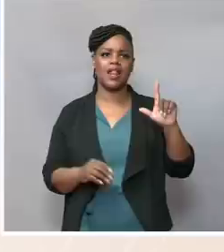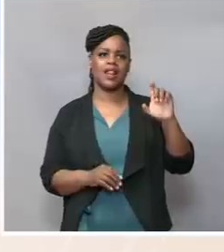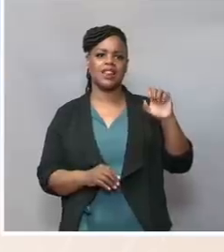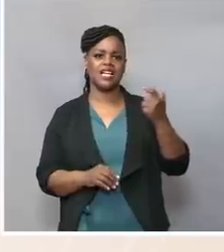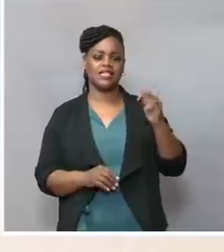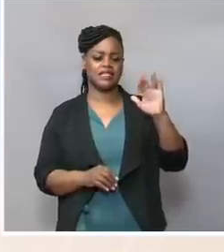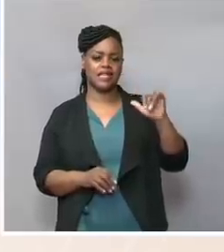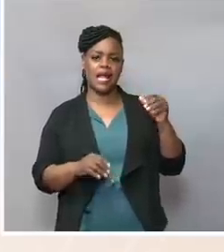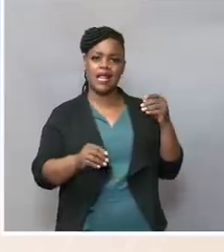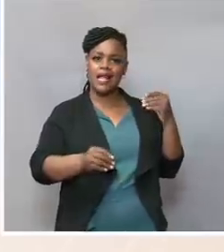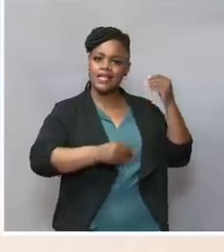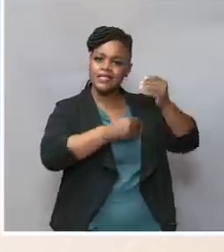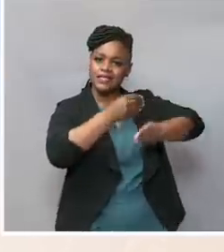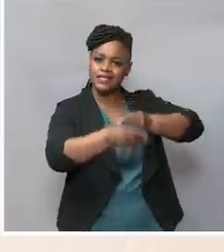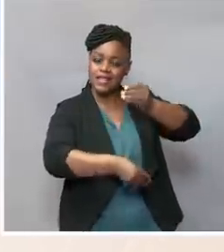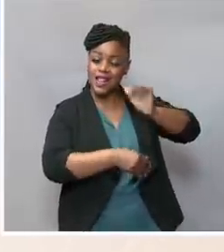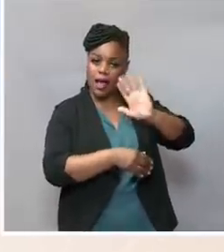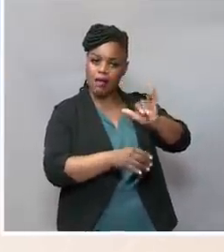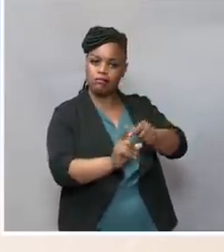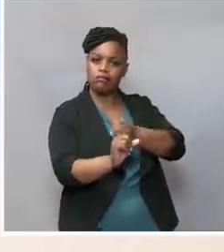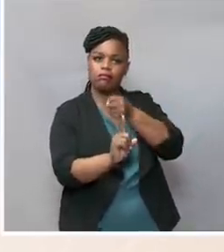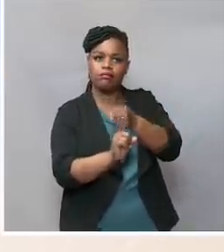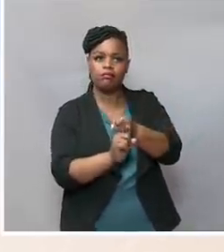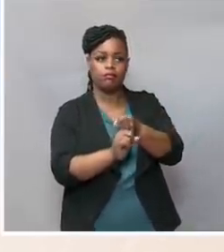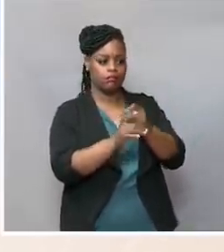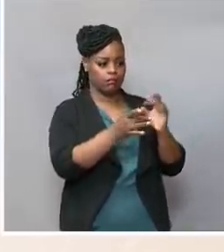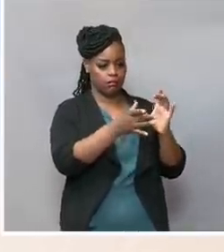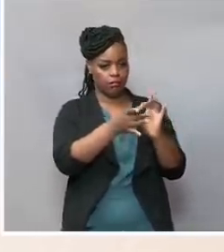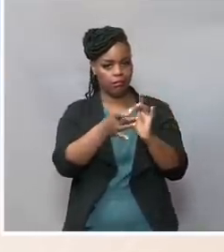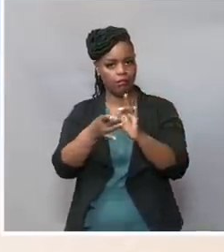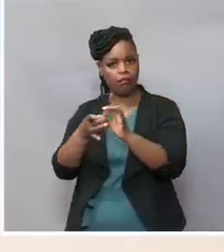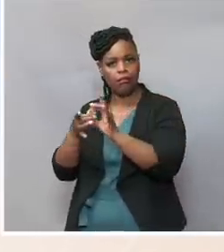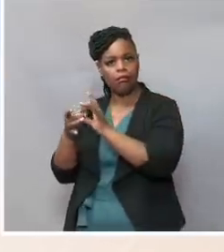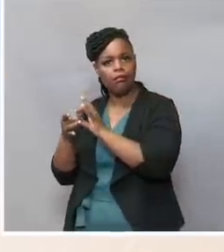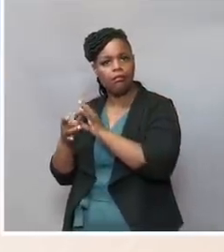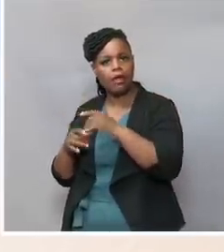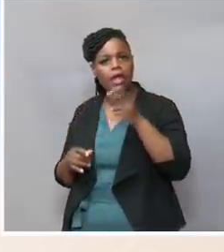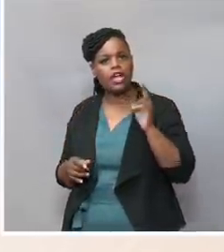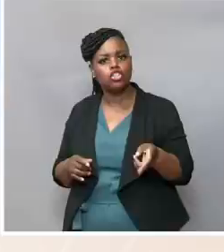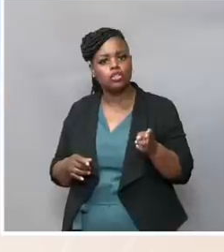connecting those histories and impacts to the present and into the future.